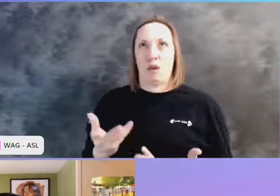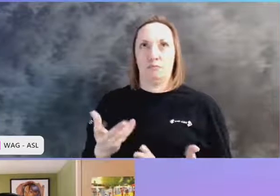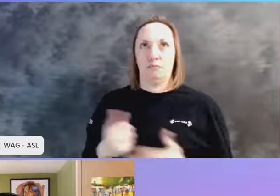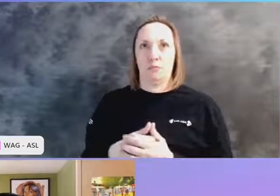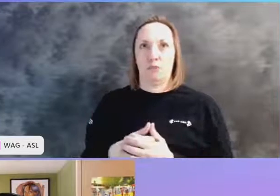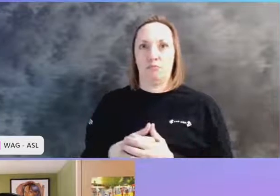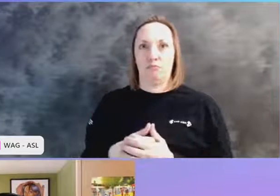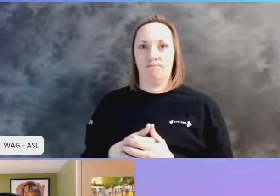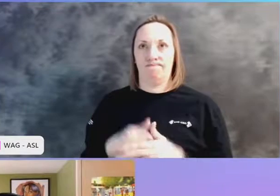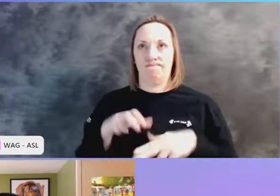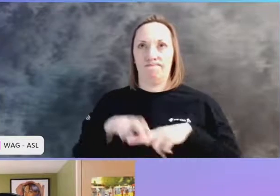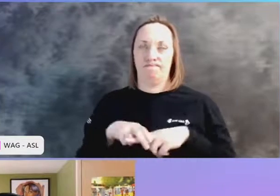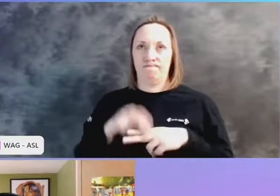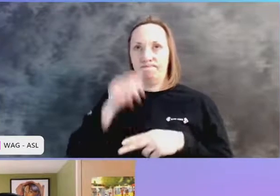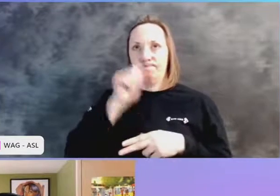next thing. There's nothing more soul crushing for